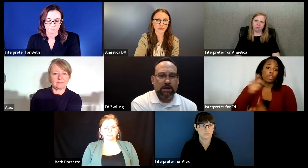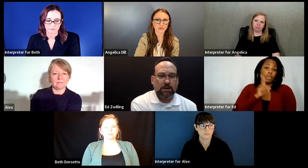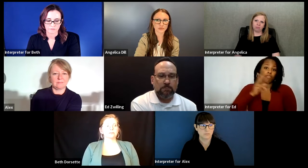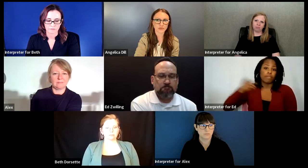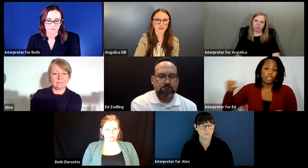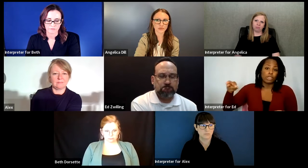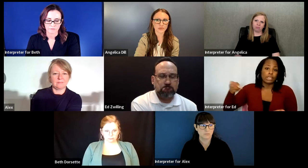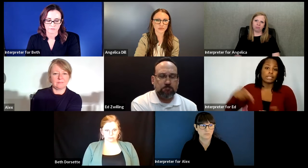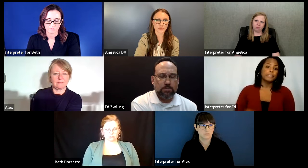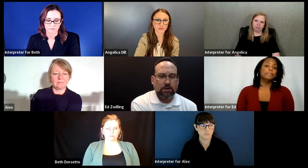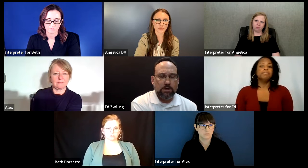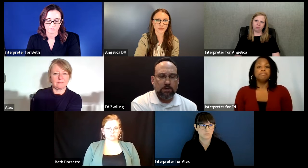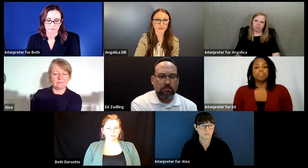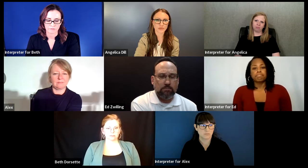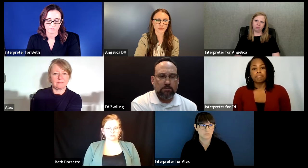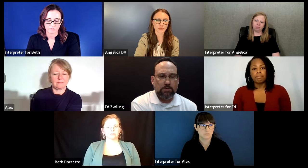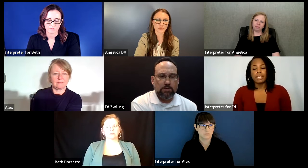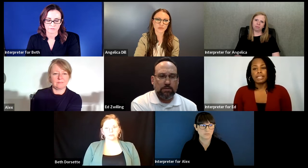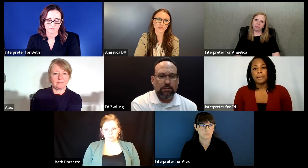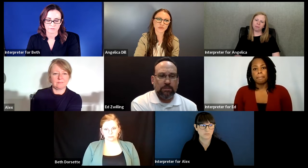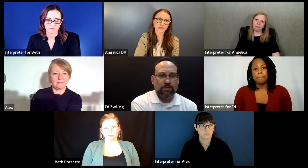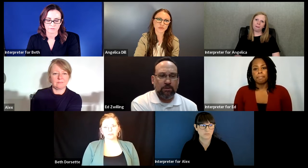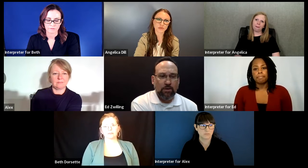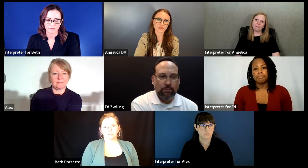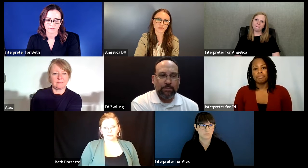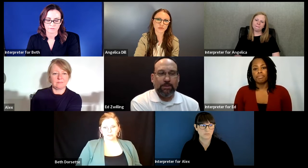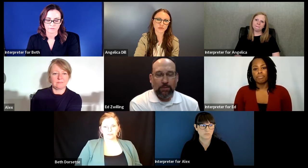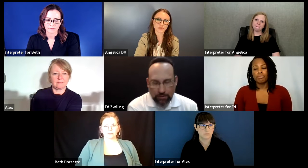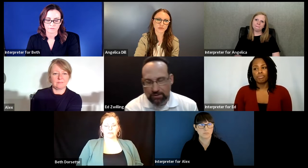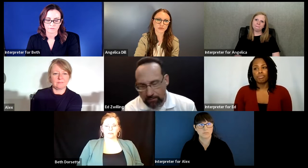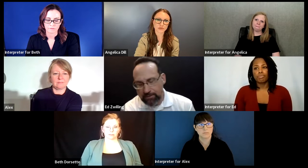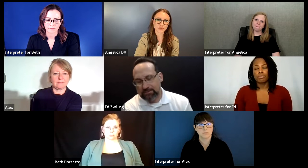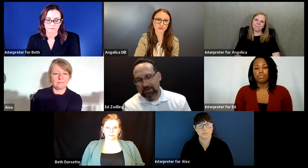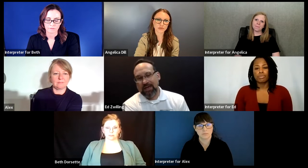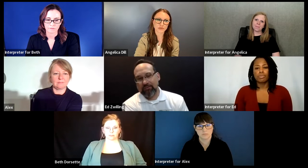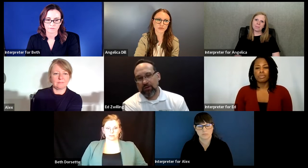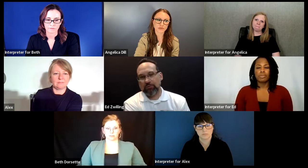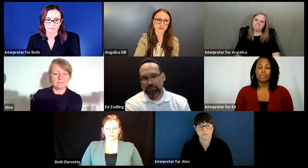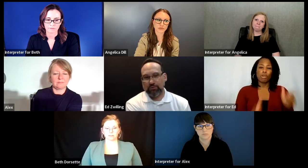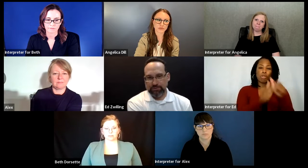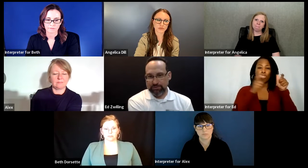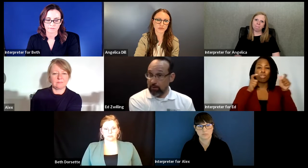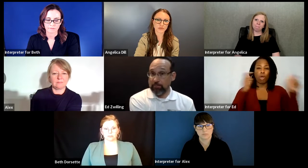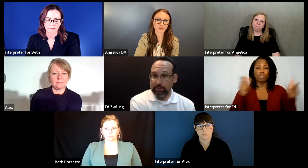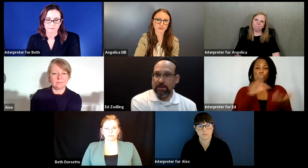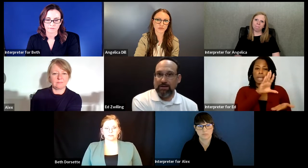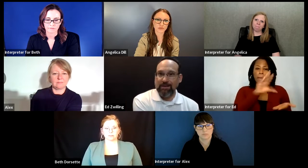And larger companies are going to have a Human Resources Department.